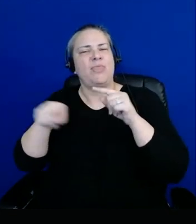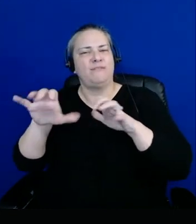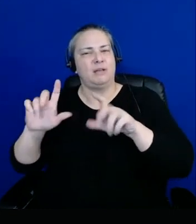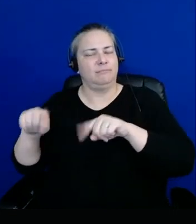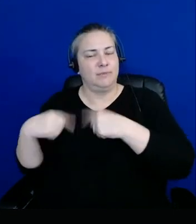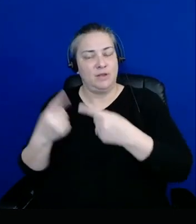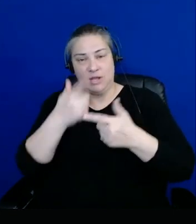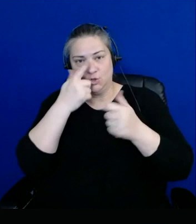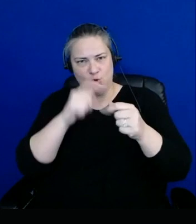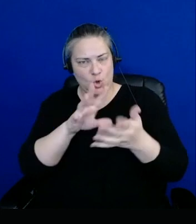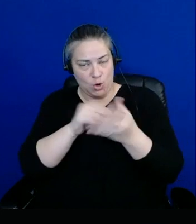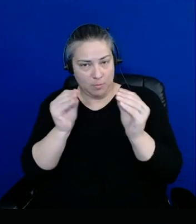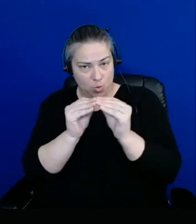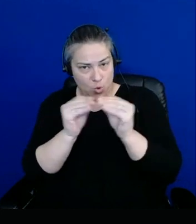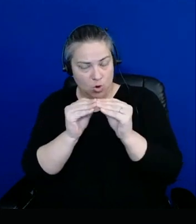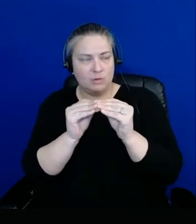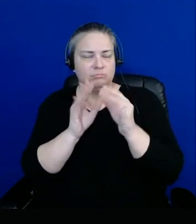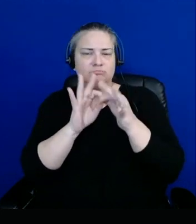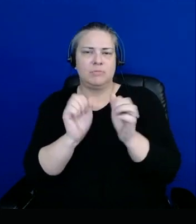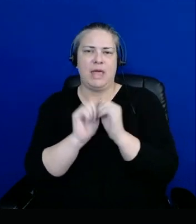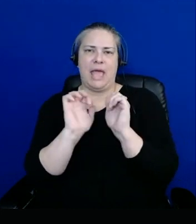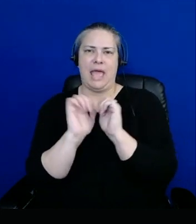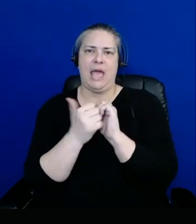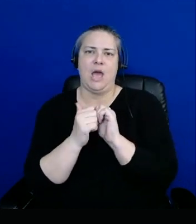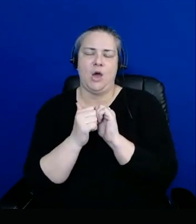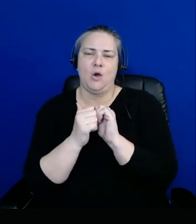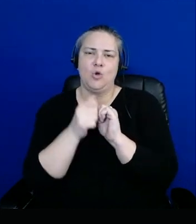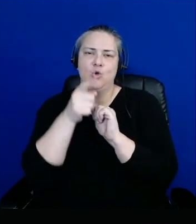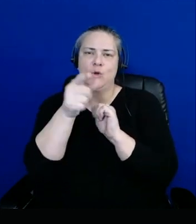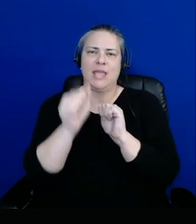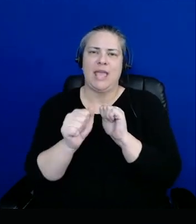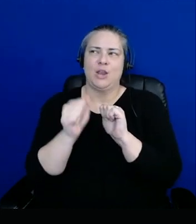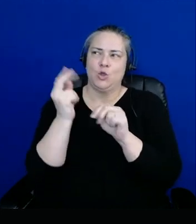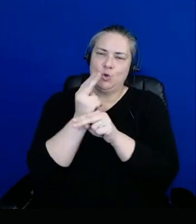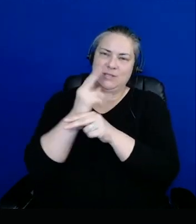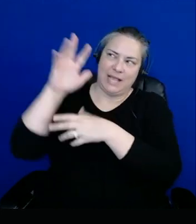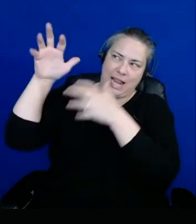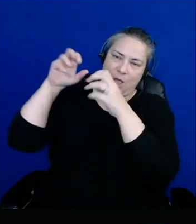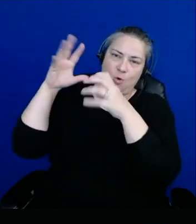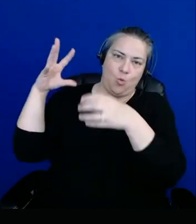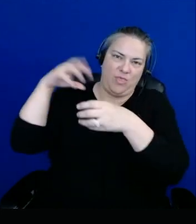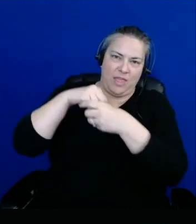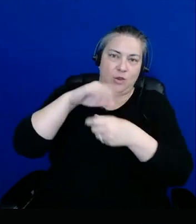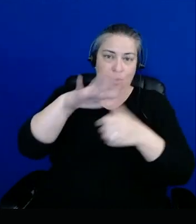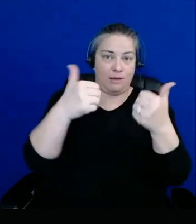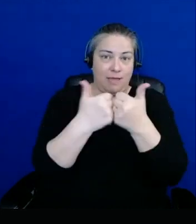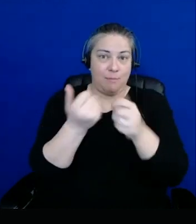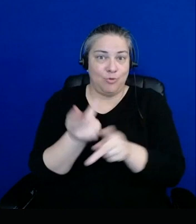If you're interested in learning more about how you can leverage the cloud within your own game production,